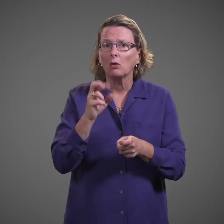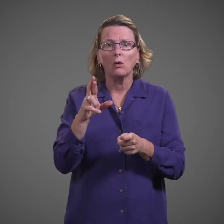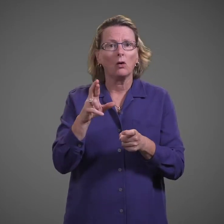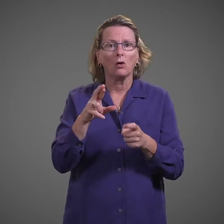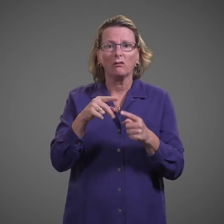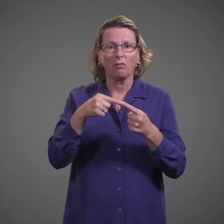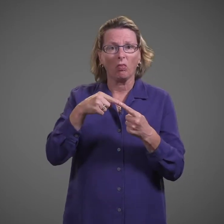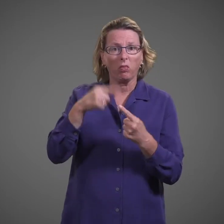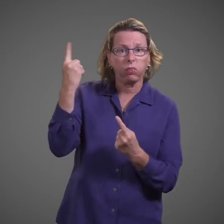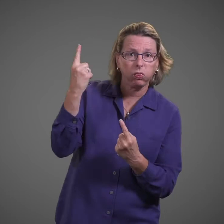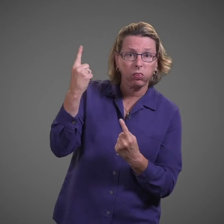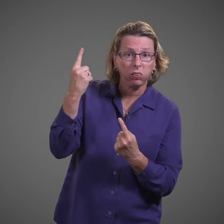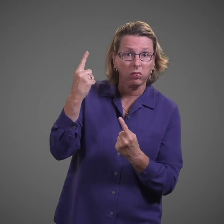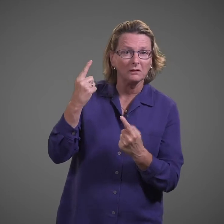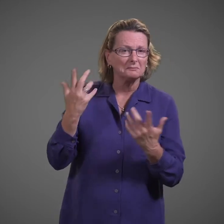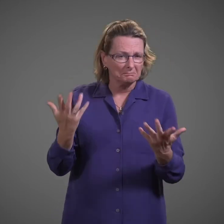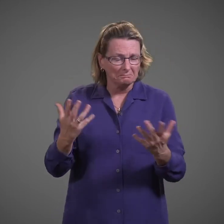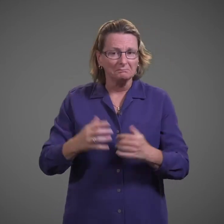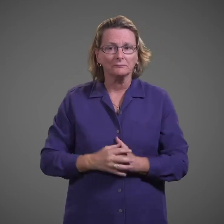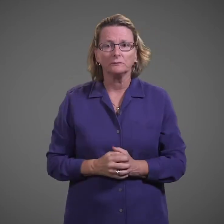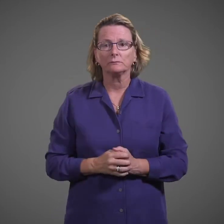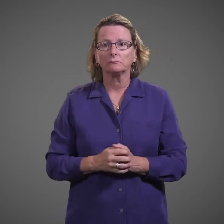The doctor will check your bones for signs of injury or breaks.